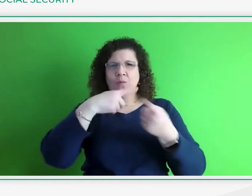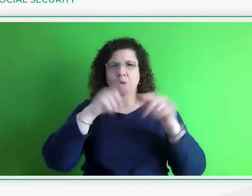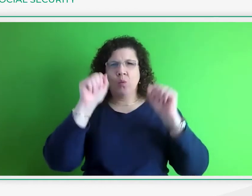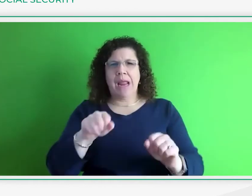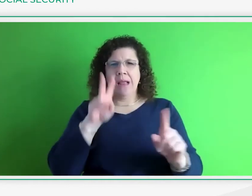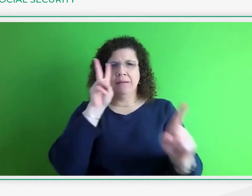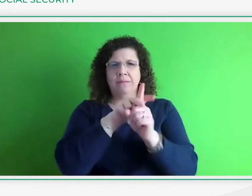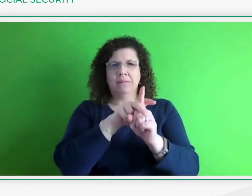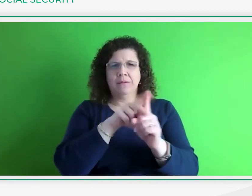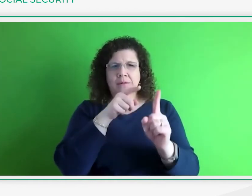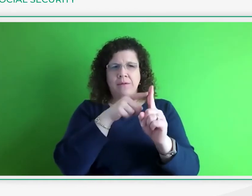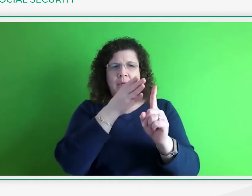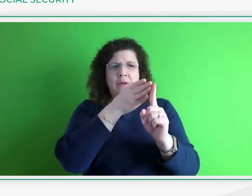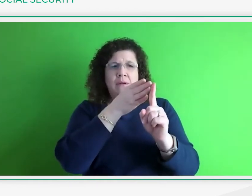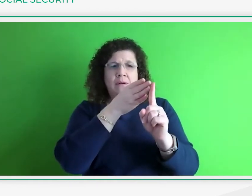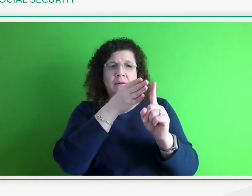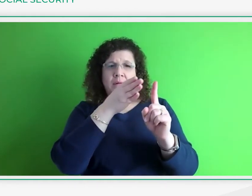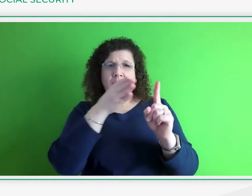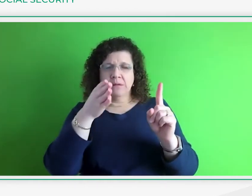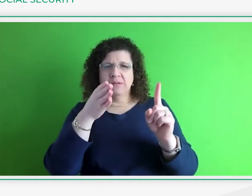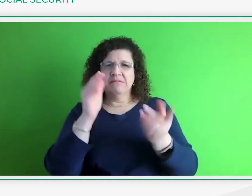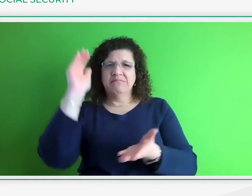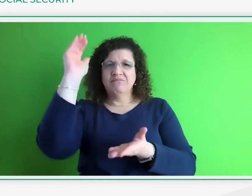Because it's at age 60 when you can apply.